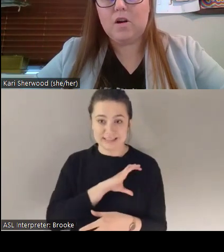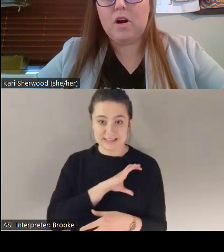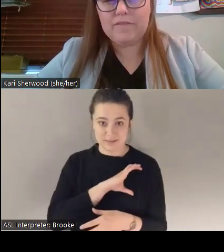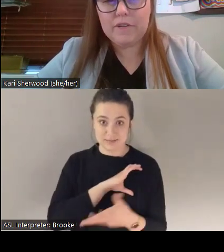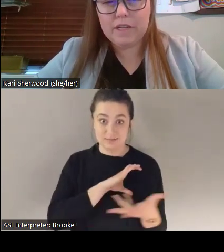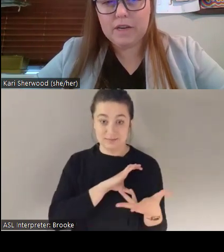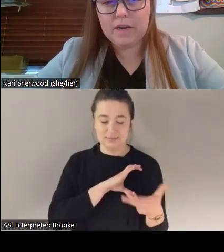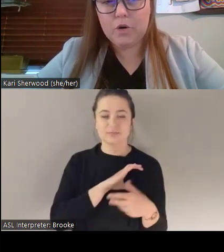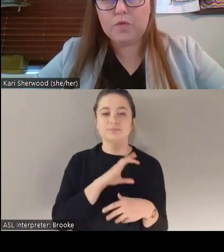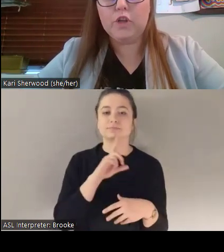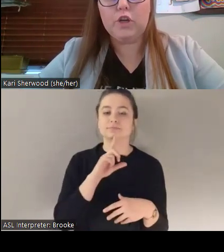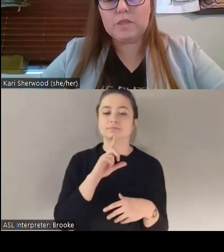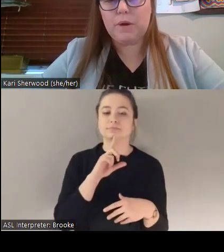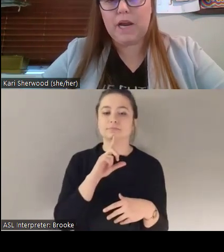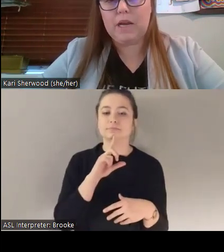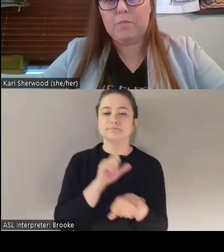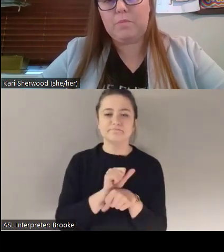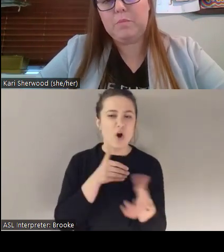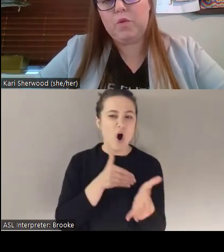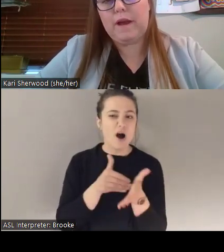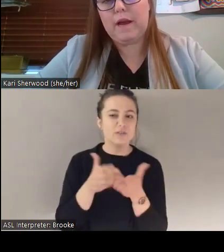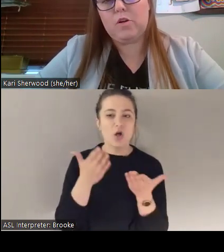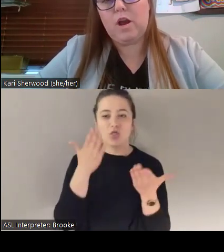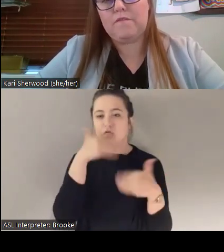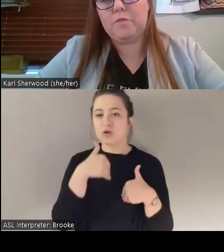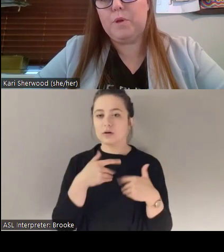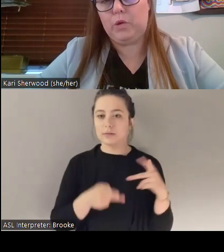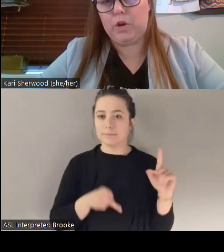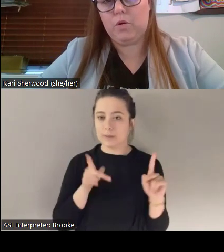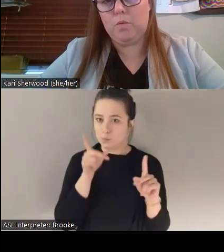are often overlooked by people that are not familiar